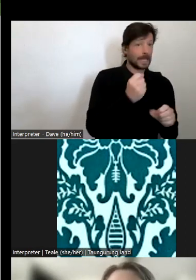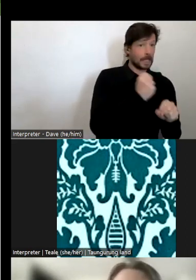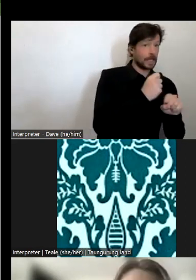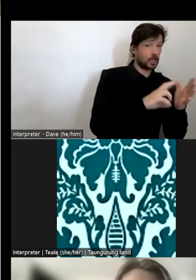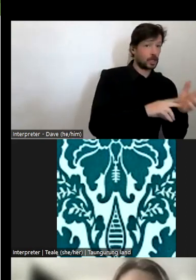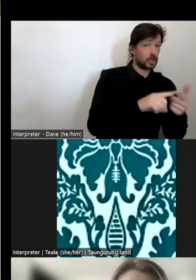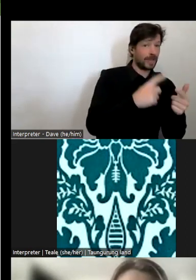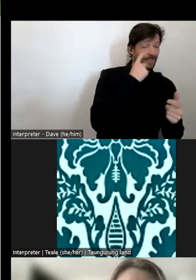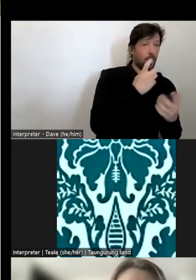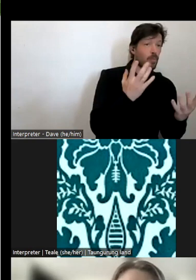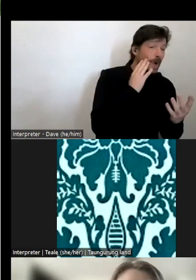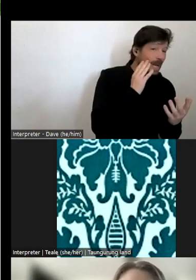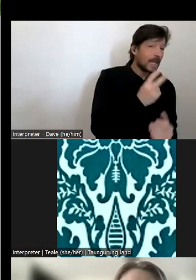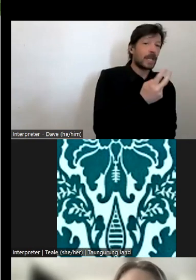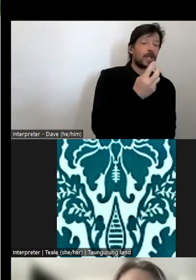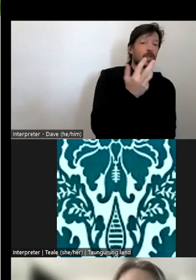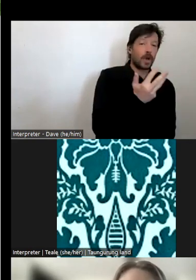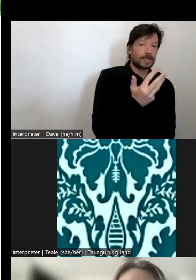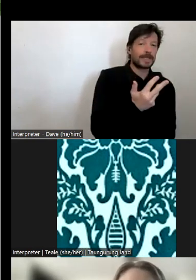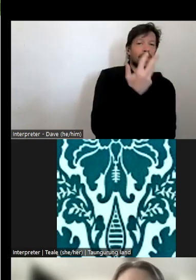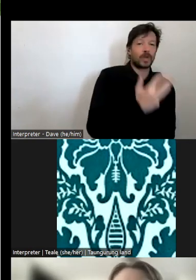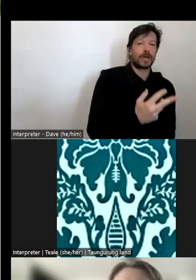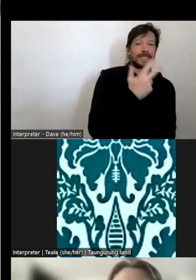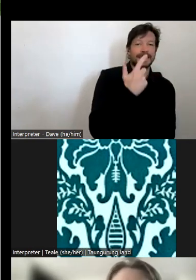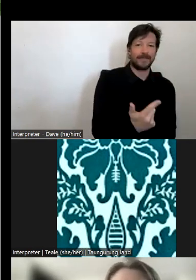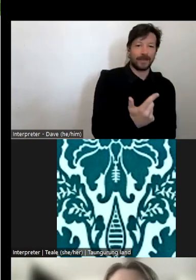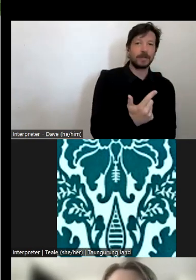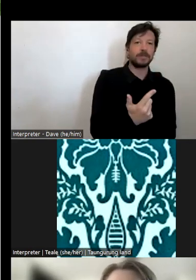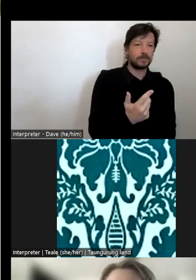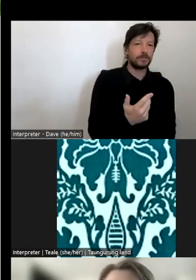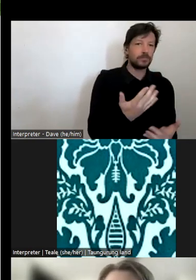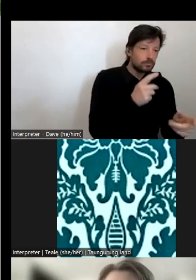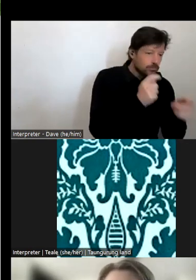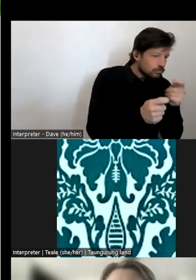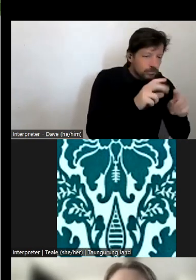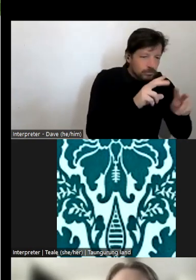it's been tested since that time. And having a look about around the world,